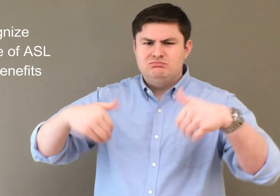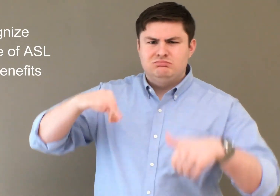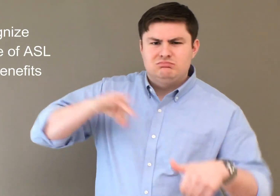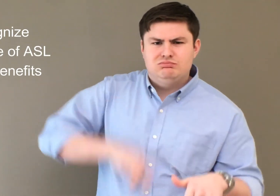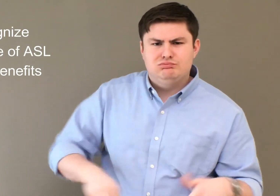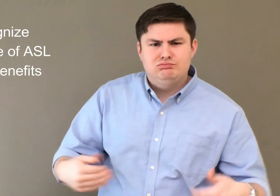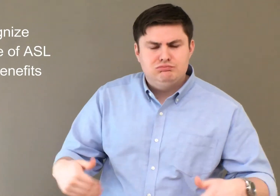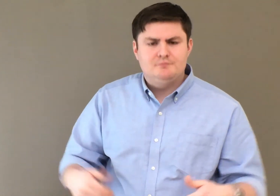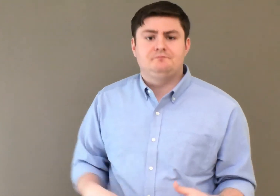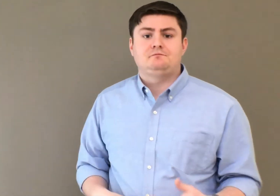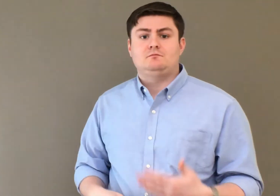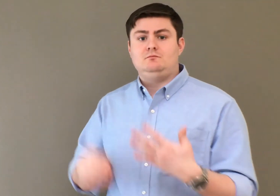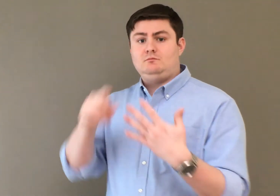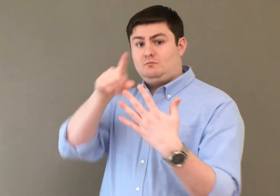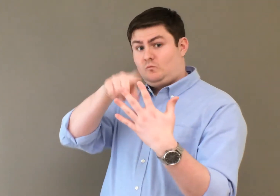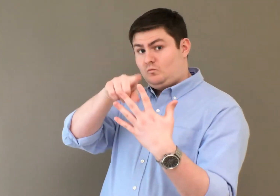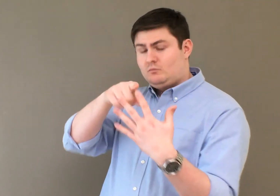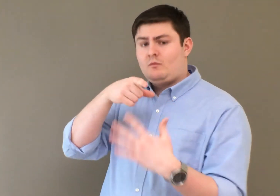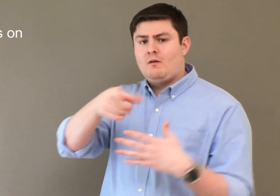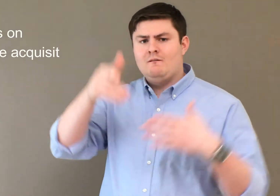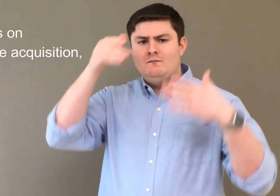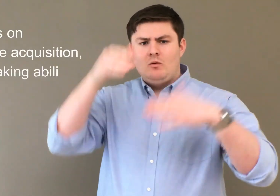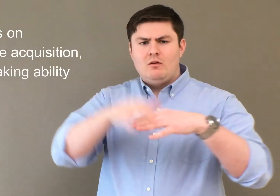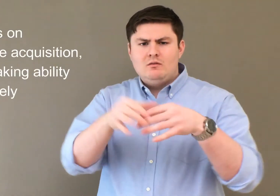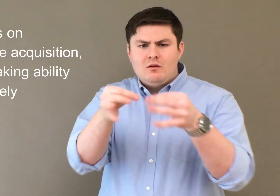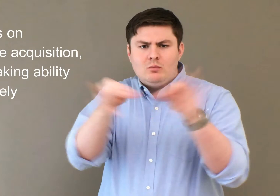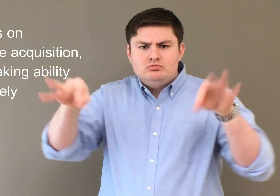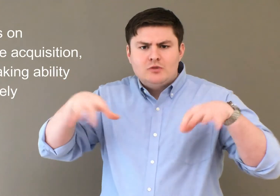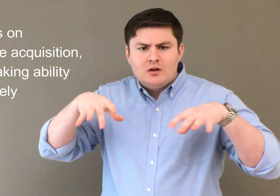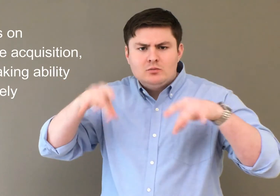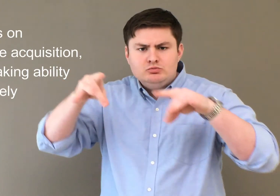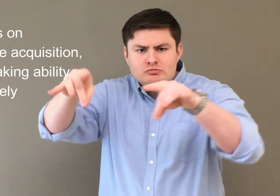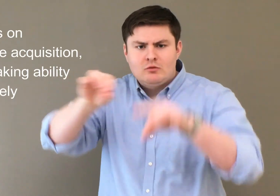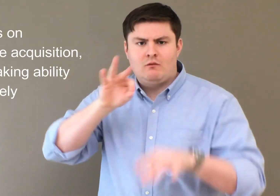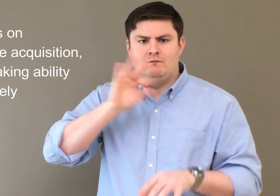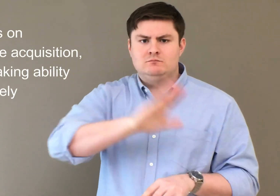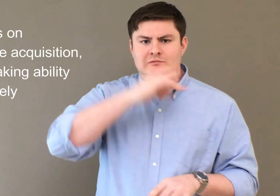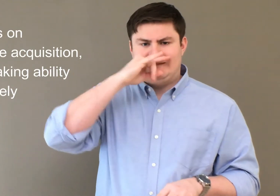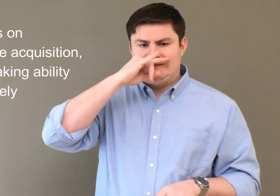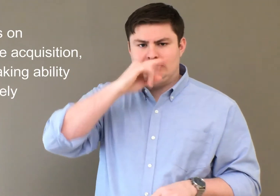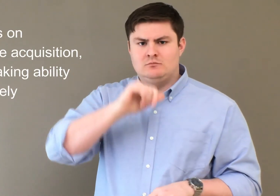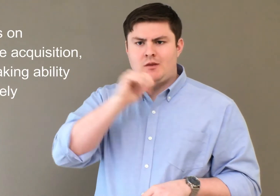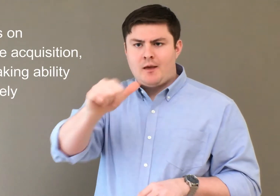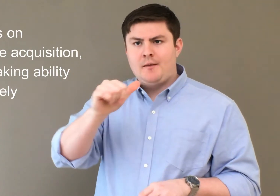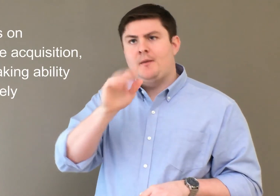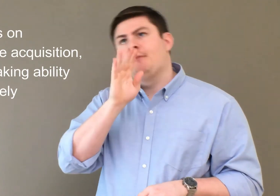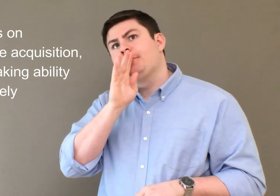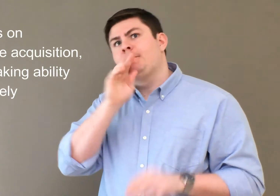benefits. Second the program should focus on language acquisition rather than a child's